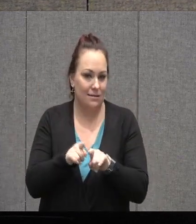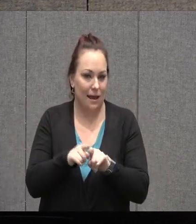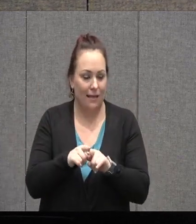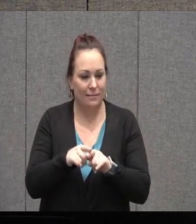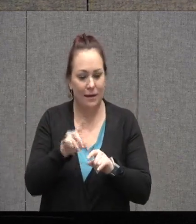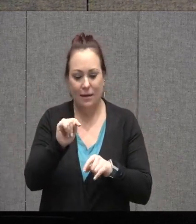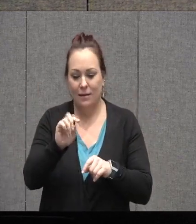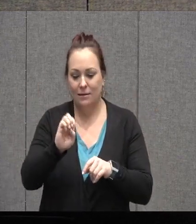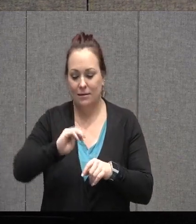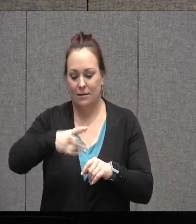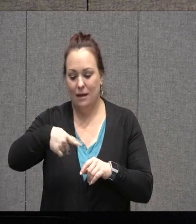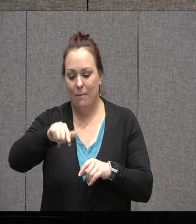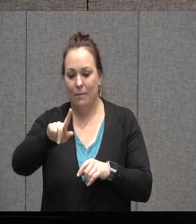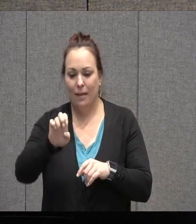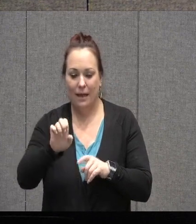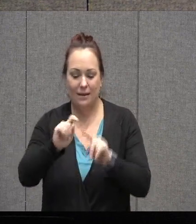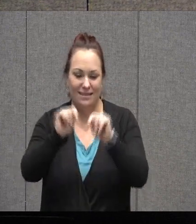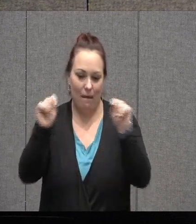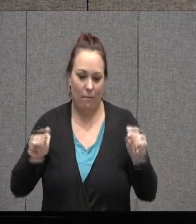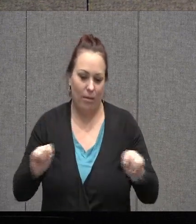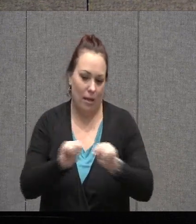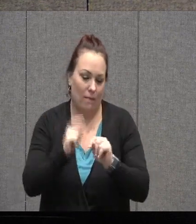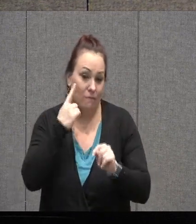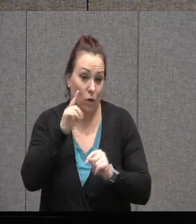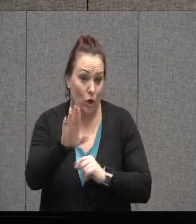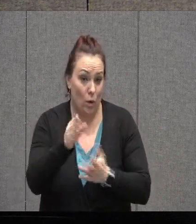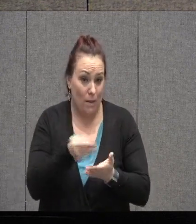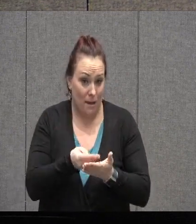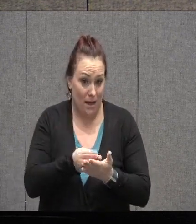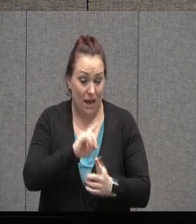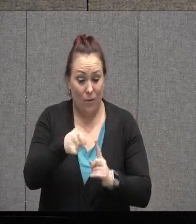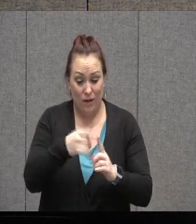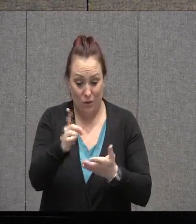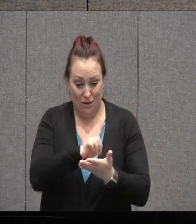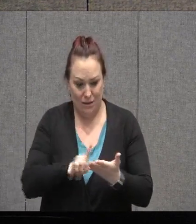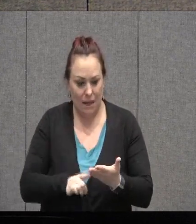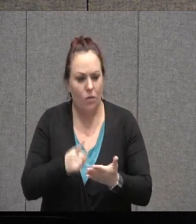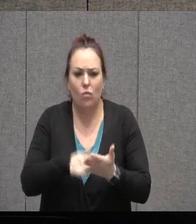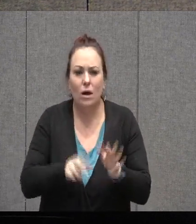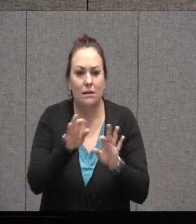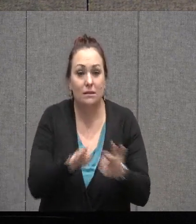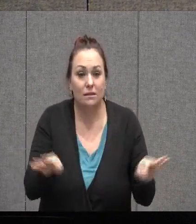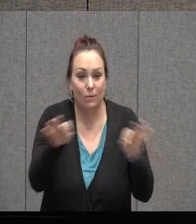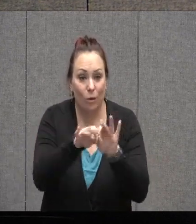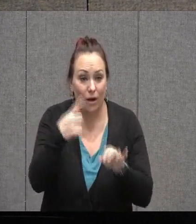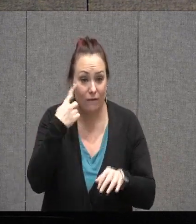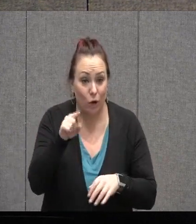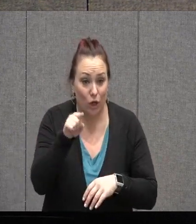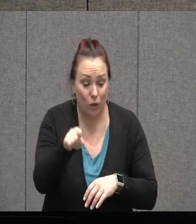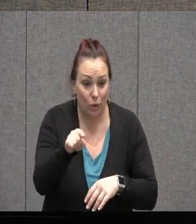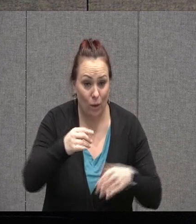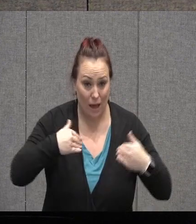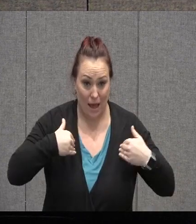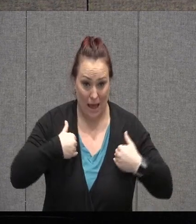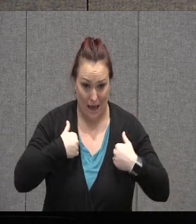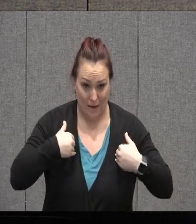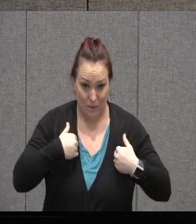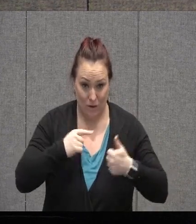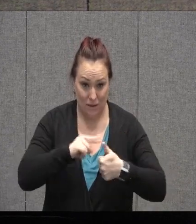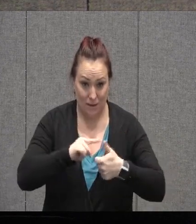I want you to think about what's important to you. Do you like animals? Are your family and friends important?